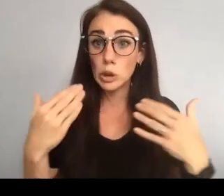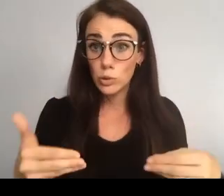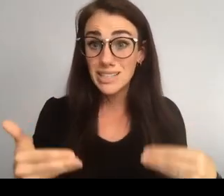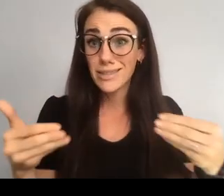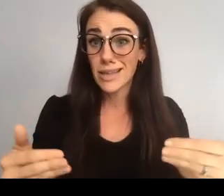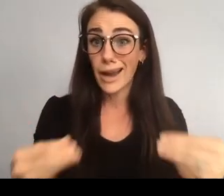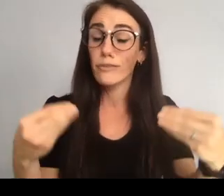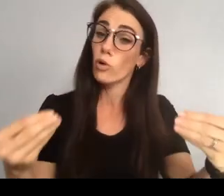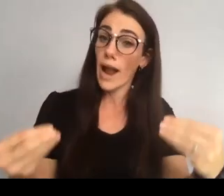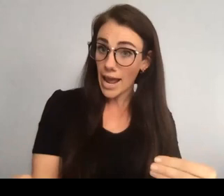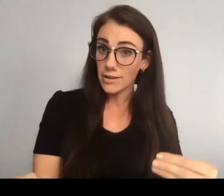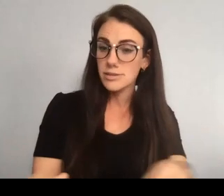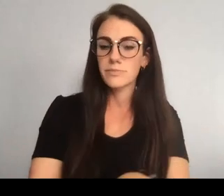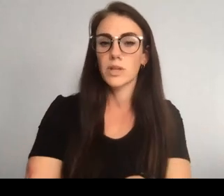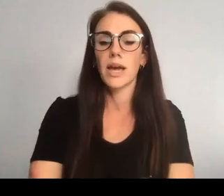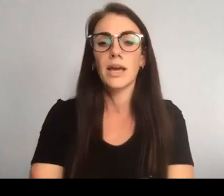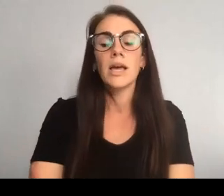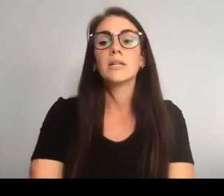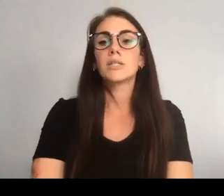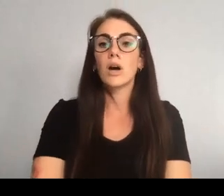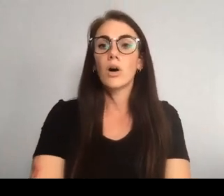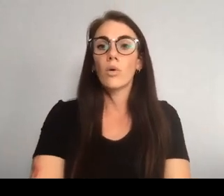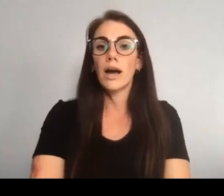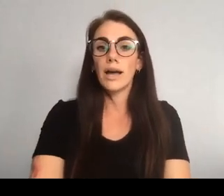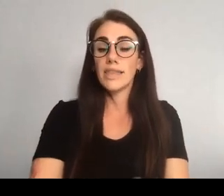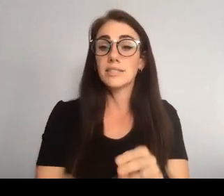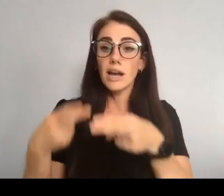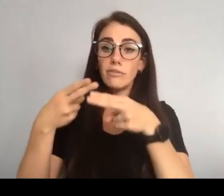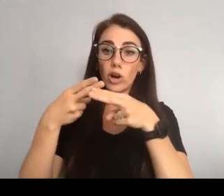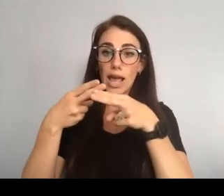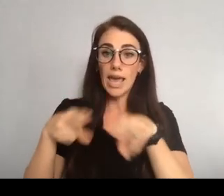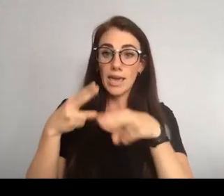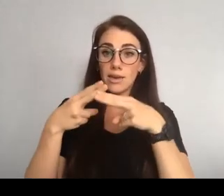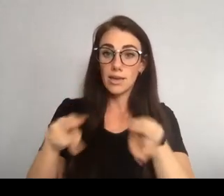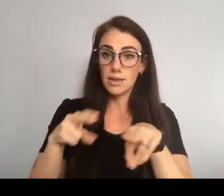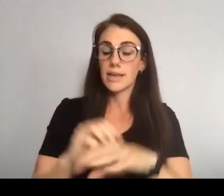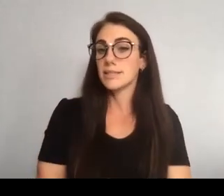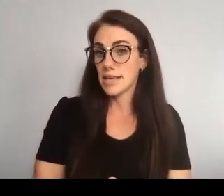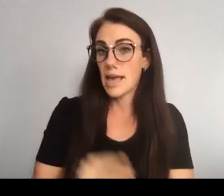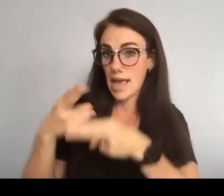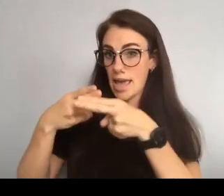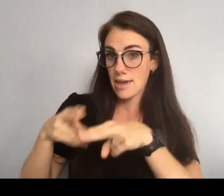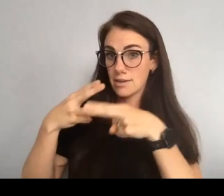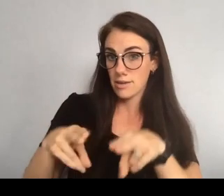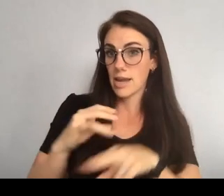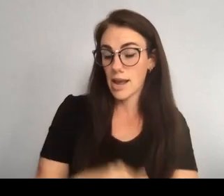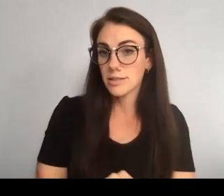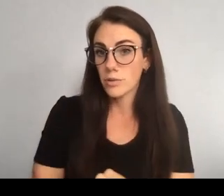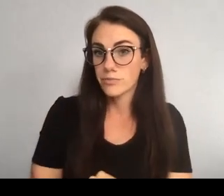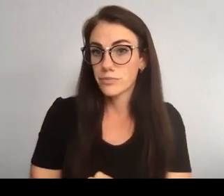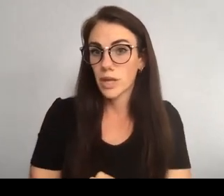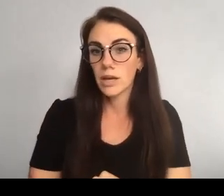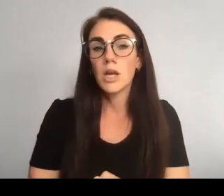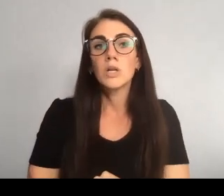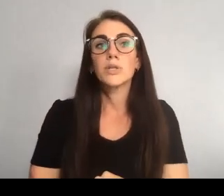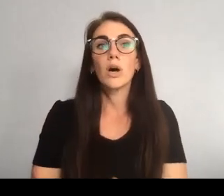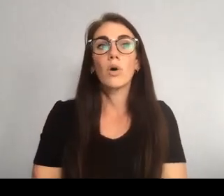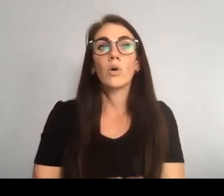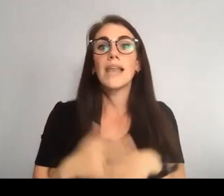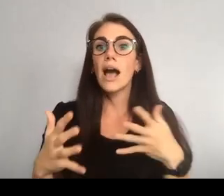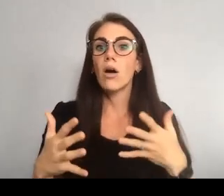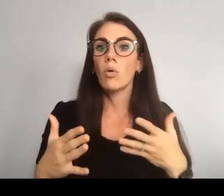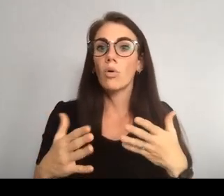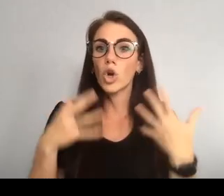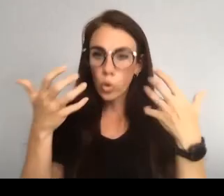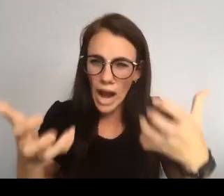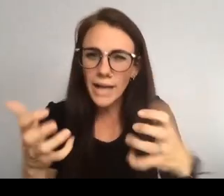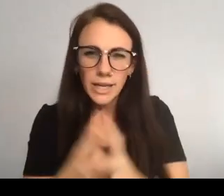using the sign for "eggs". So the sign for "egg" is EGG in ASL Ok so now crack an egg